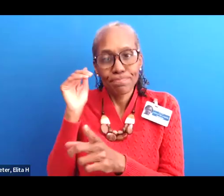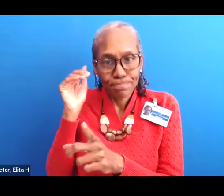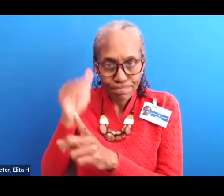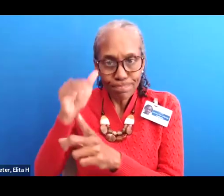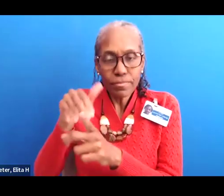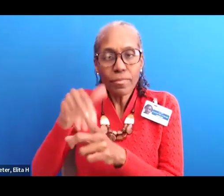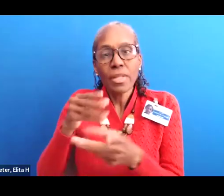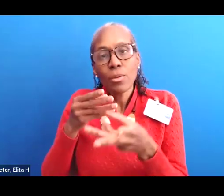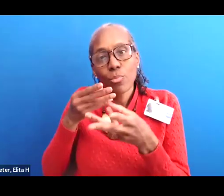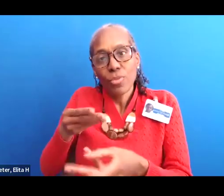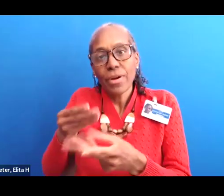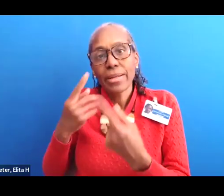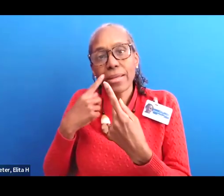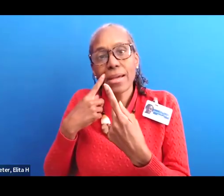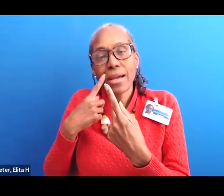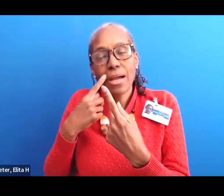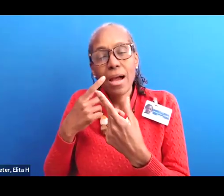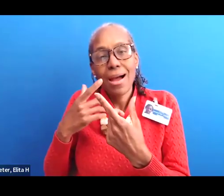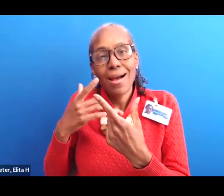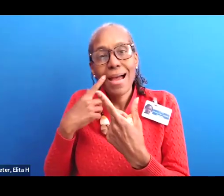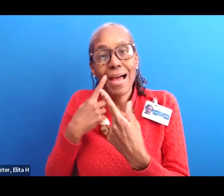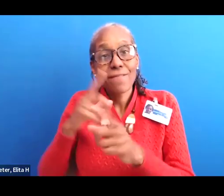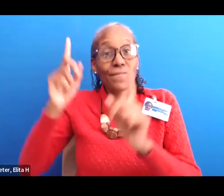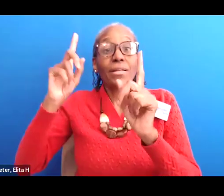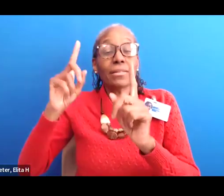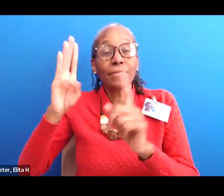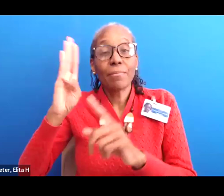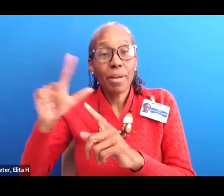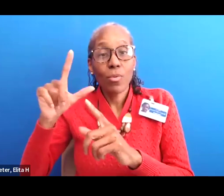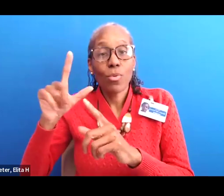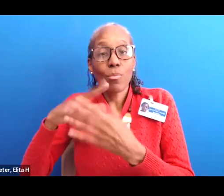supplying effect in your bowel program, but usually those trigger